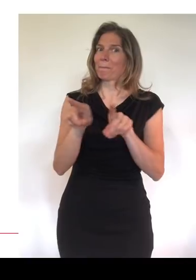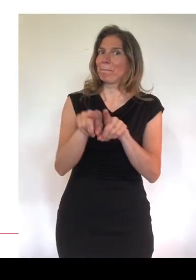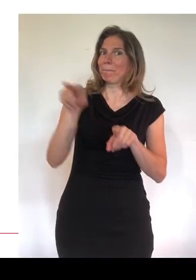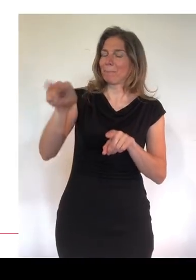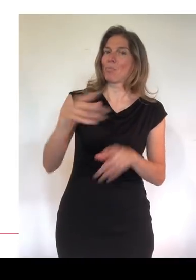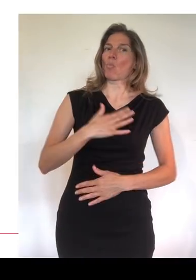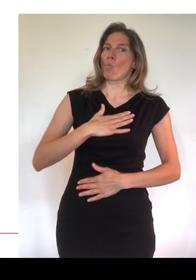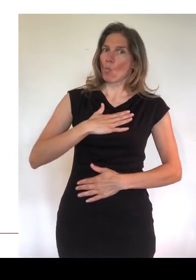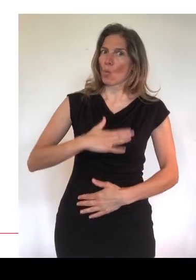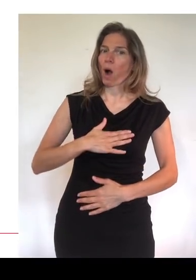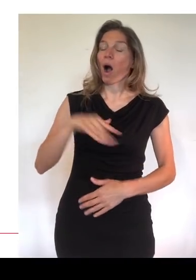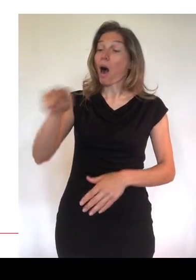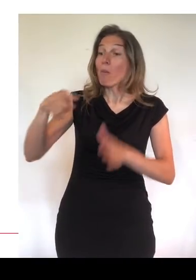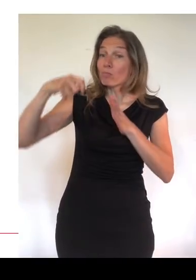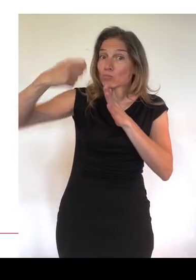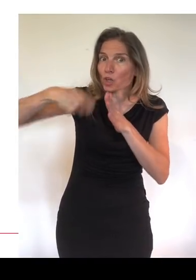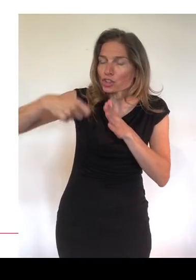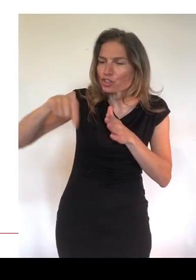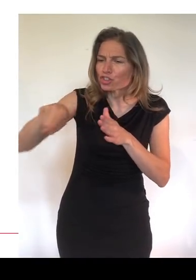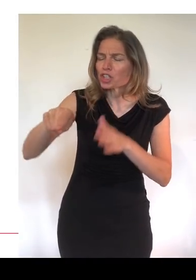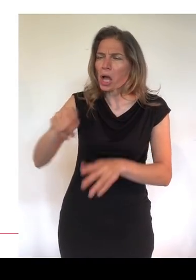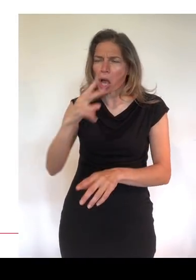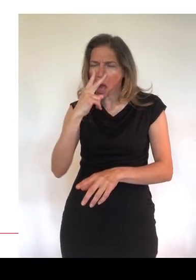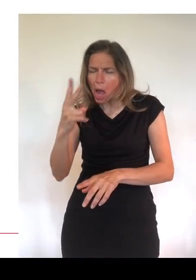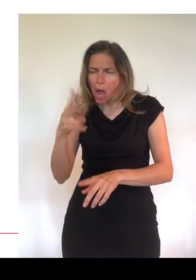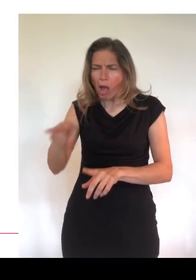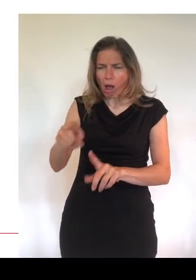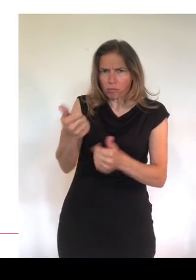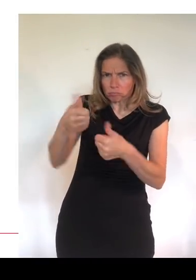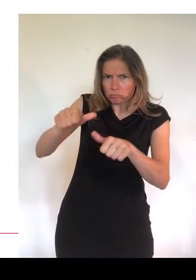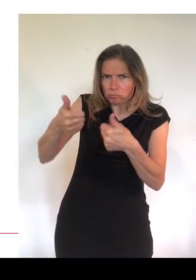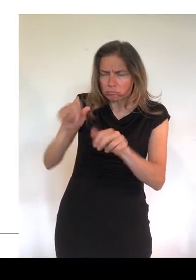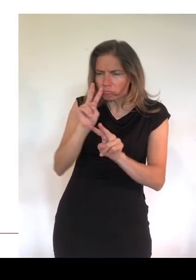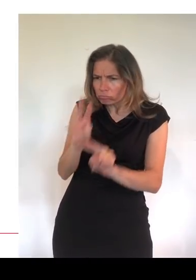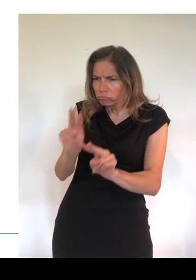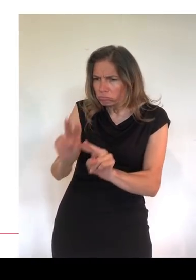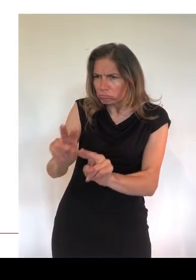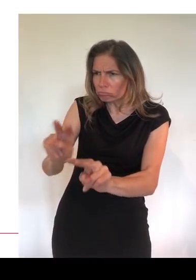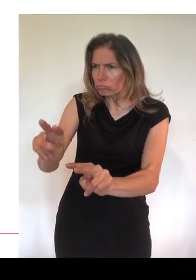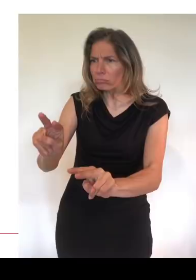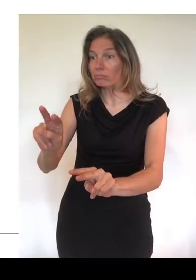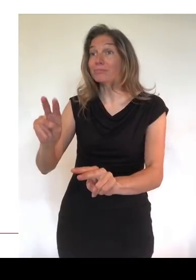to project monitor and this observation this can contribute to that